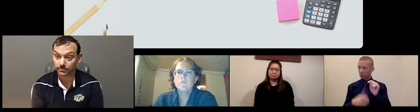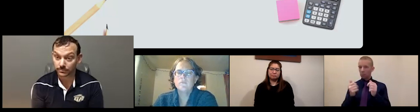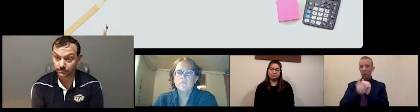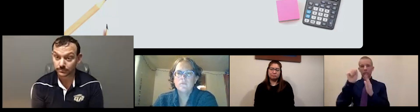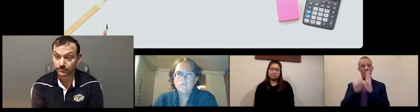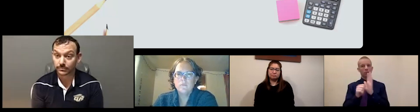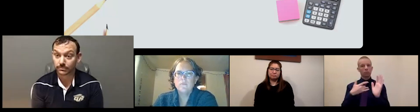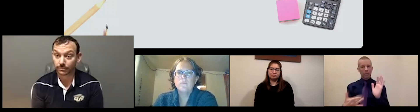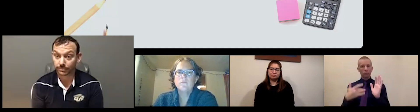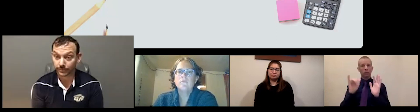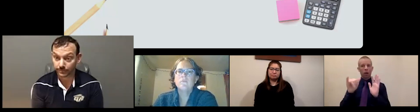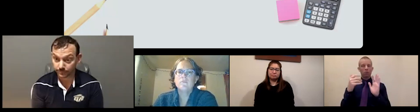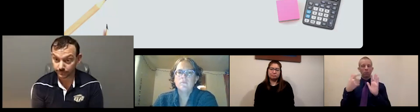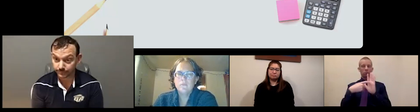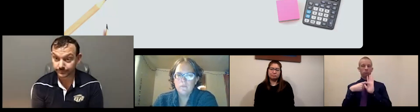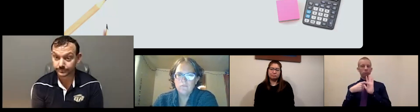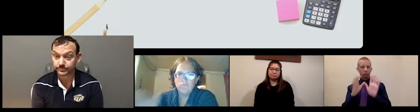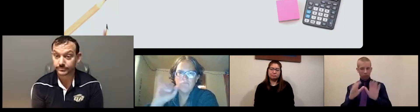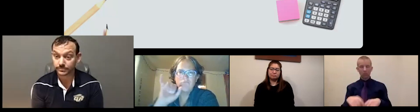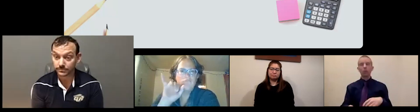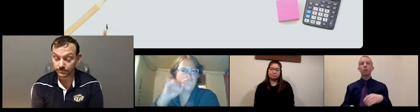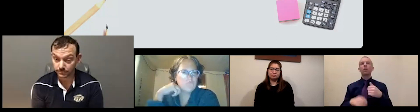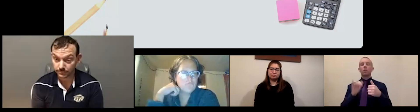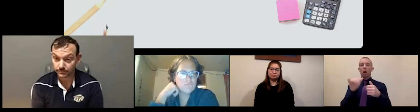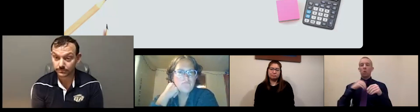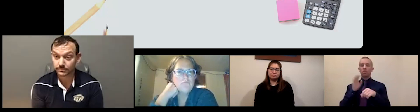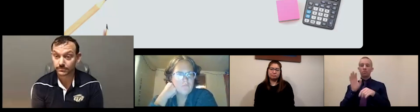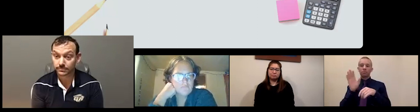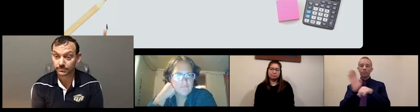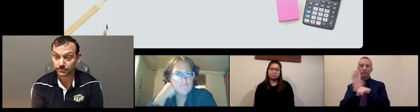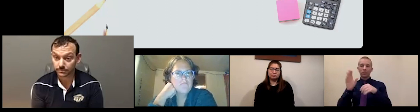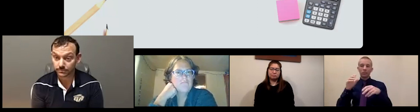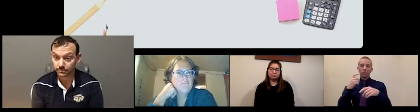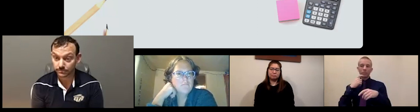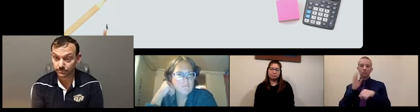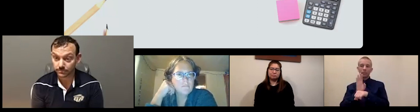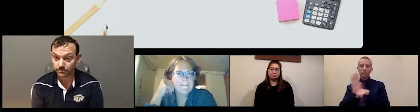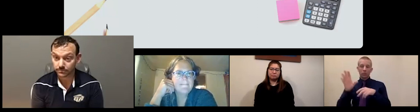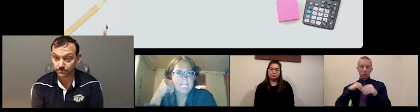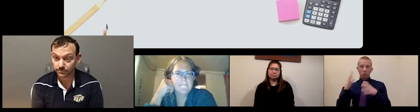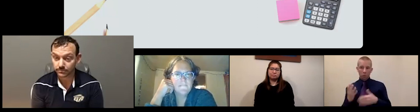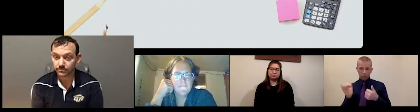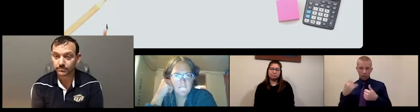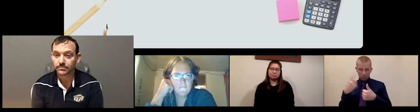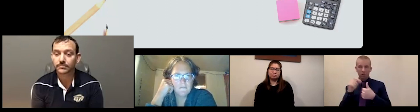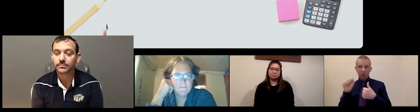Most states have that requirement. Owning a dental business, that’s one.